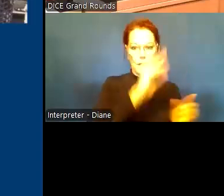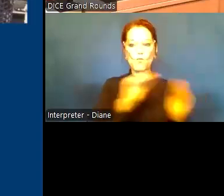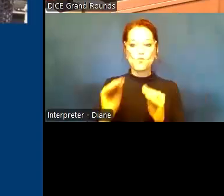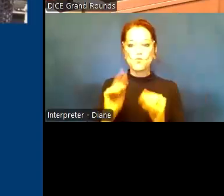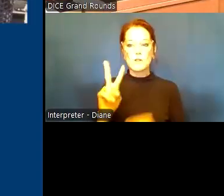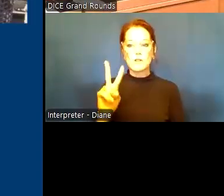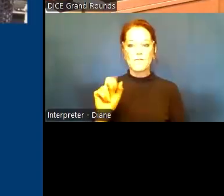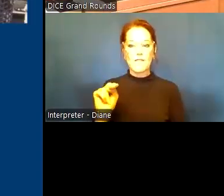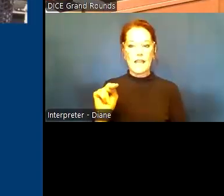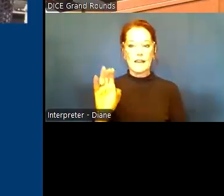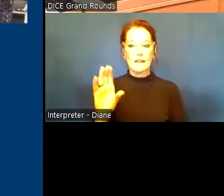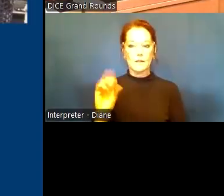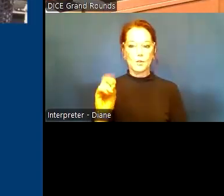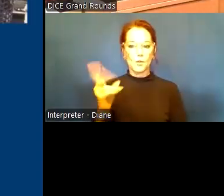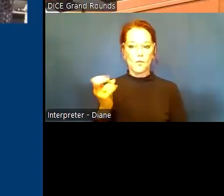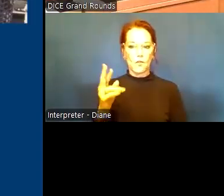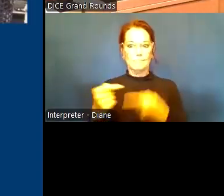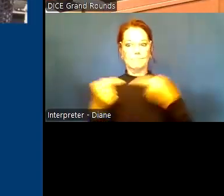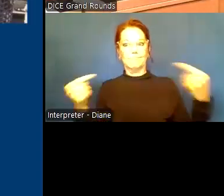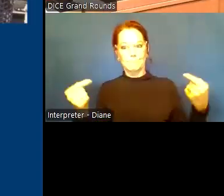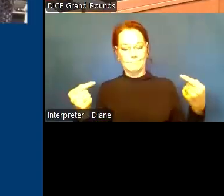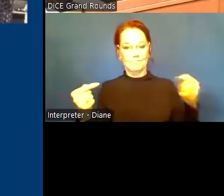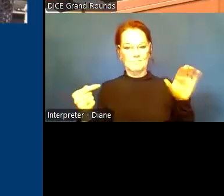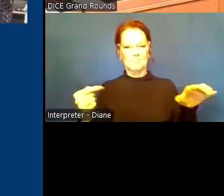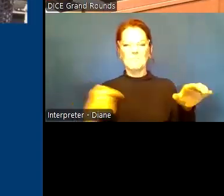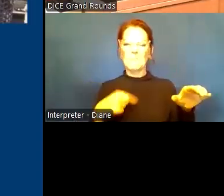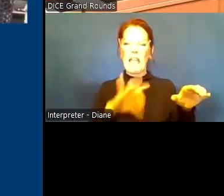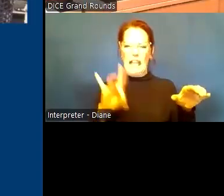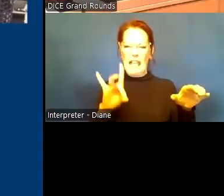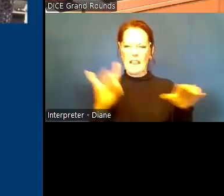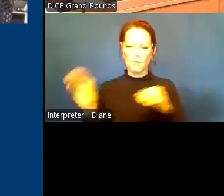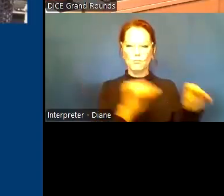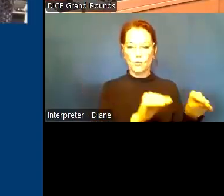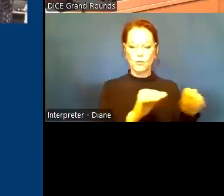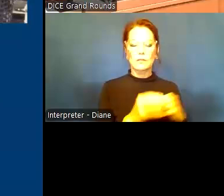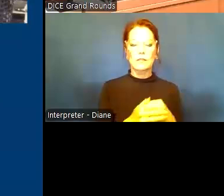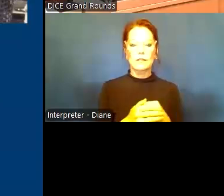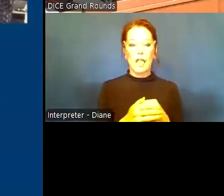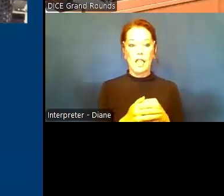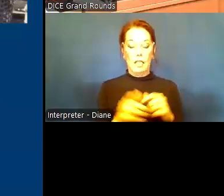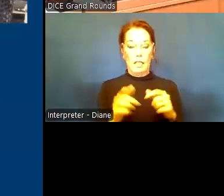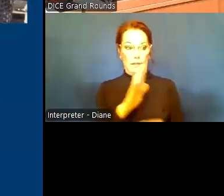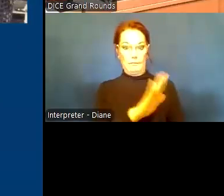of Canada um when I was about 8 years old and so the languages that spoke that were spoken in